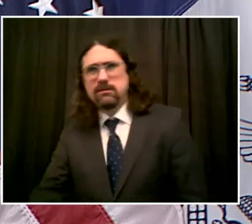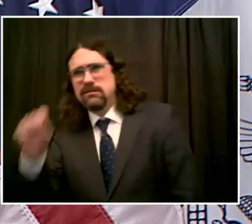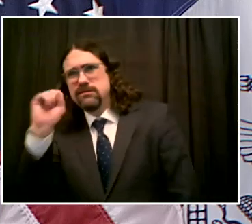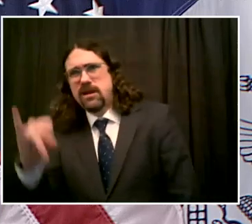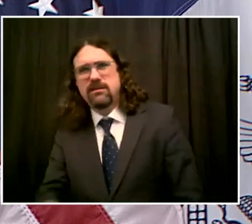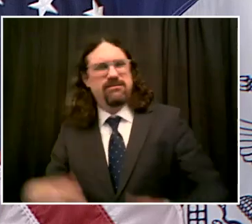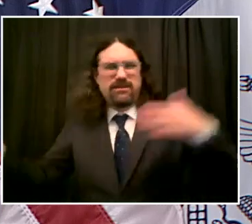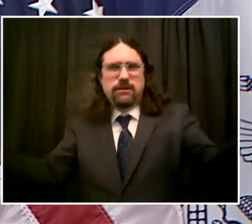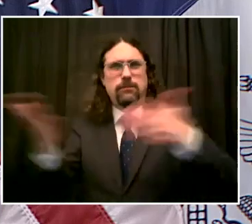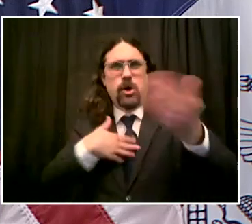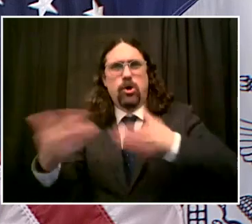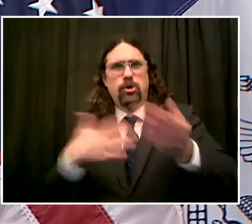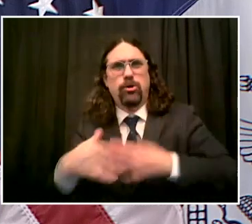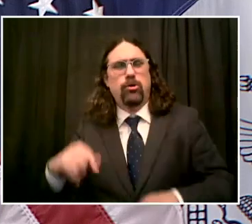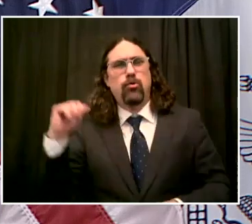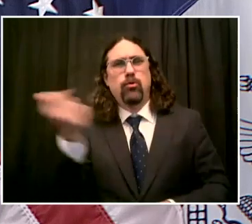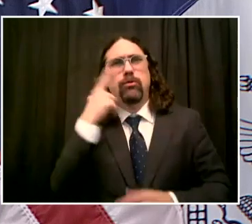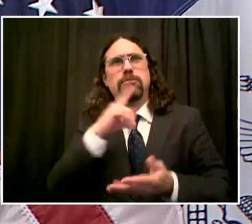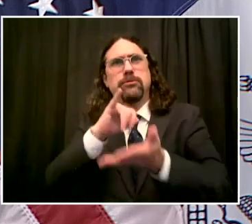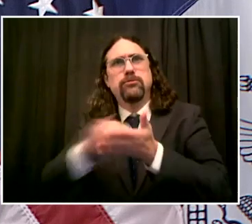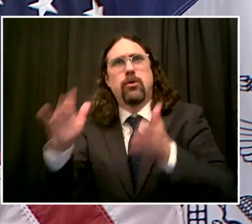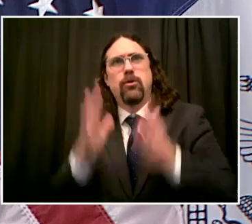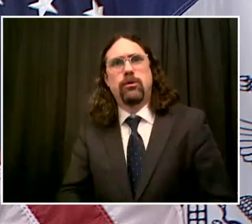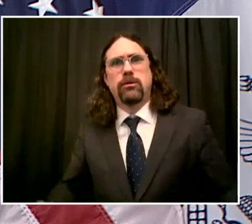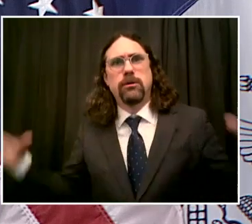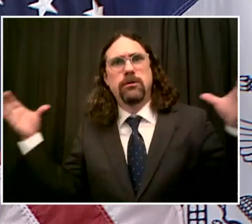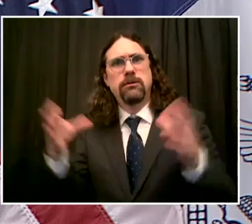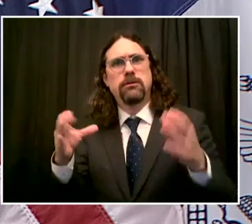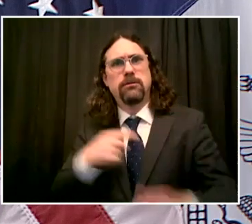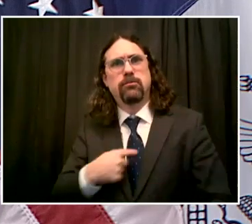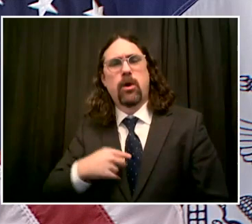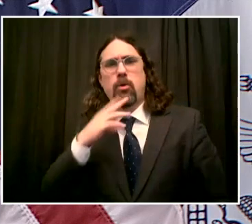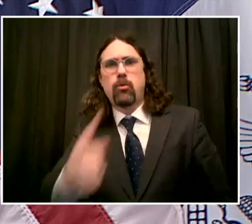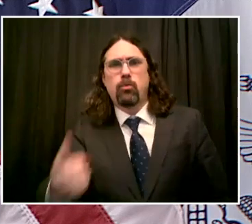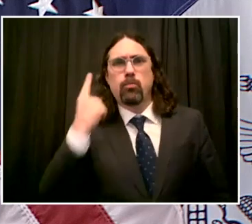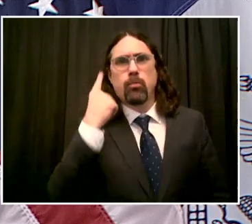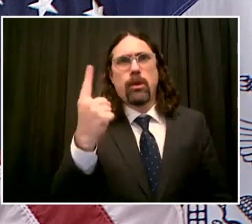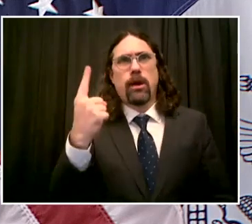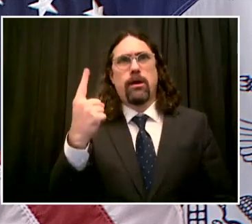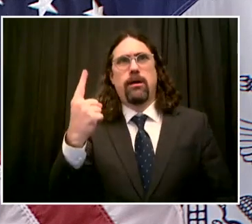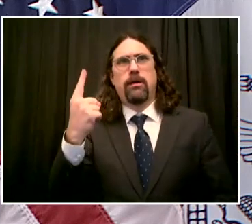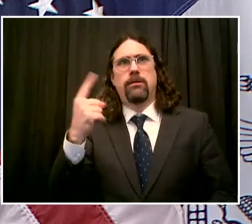YOUR WALK OF LIFE IS, I DON'T CARE ABOUT THE EFFORTS TO TELL US WE CAN'T DO